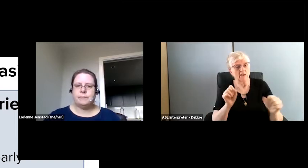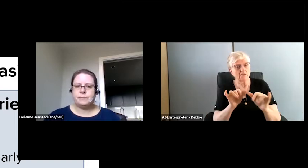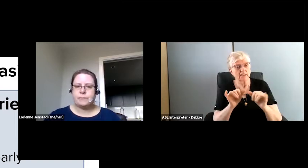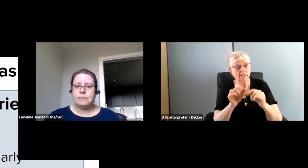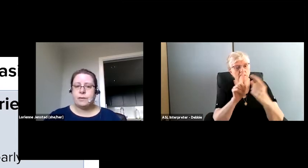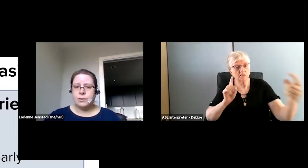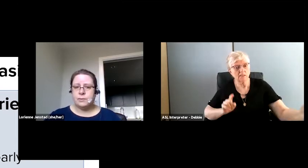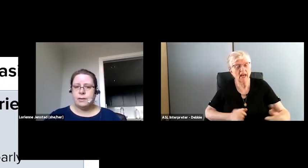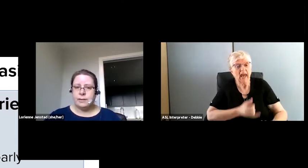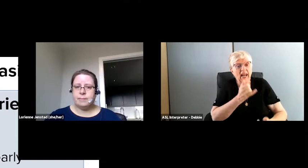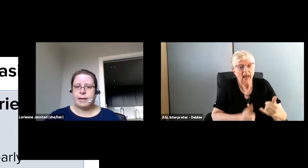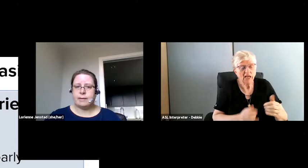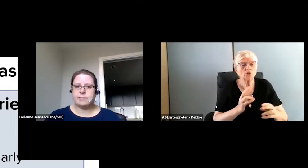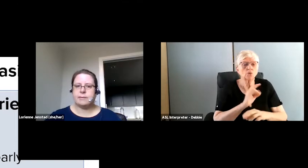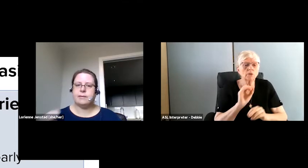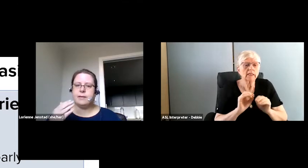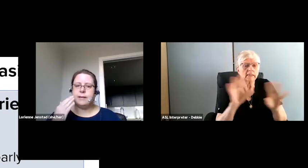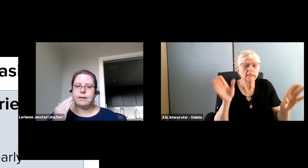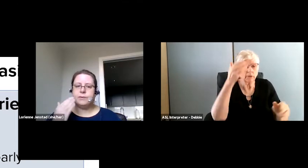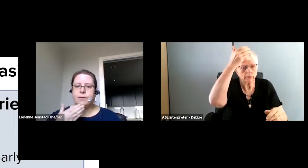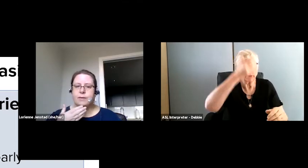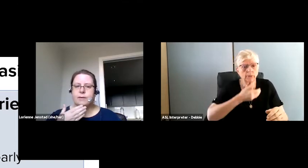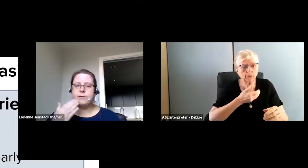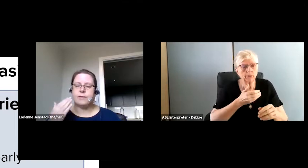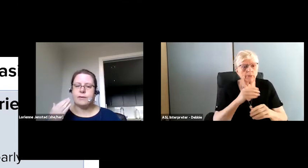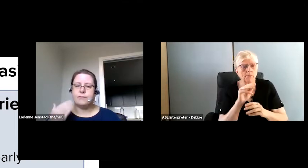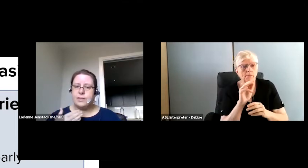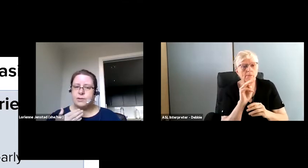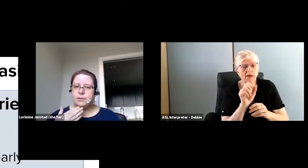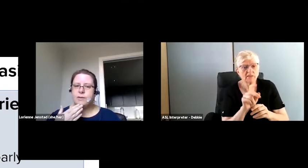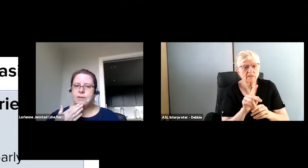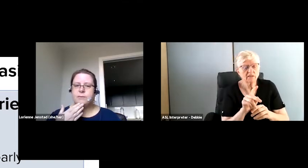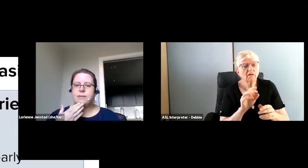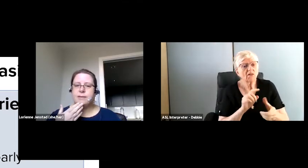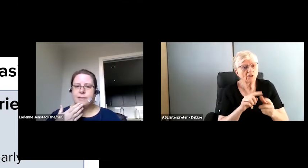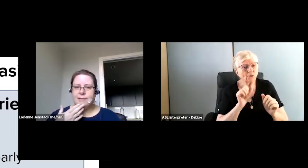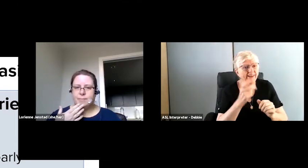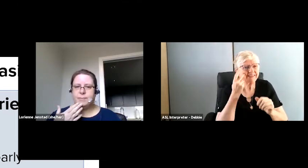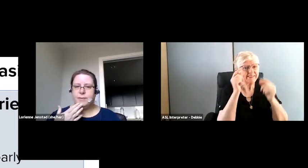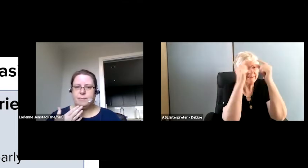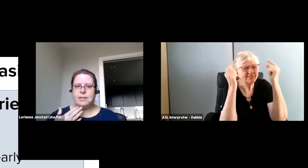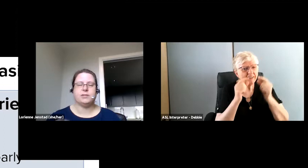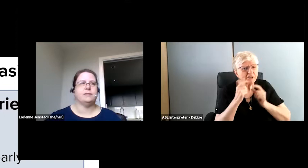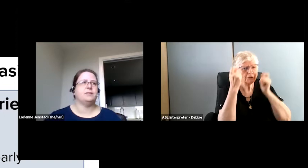FINALLY, USE A CLEAR MASK AND FINALLY, USE A CLEAR MASK THAT ALLOWS FOR THE FACIAL THAT ALLOWS FOR THE FACIAL QUEUS AND THE QUEUS AND THE LIP INFORMATION TO BE VISIBLE.